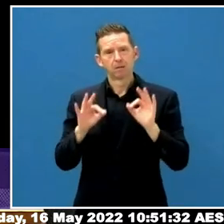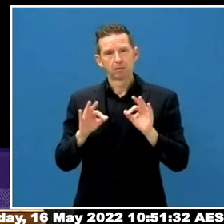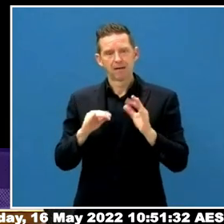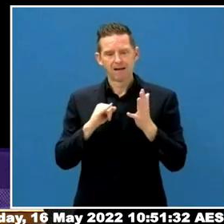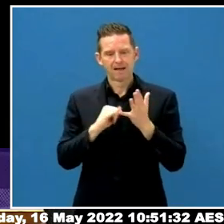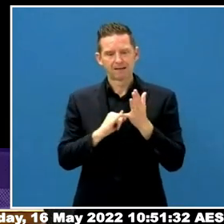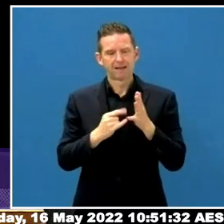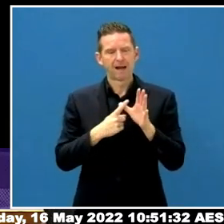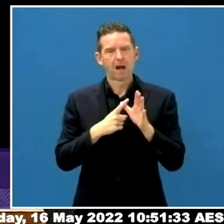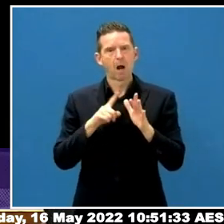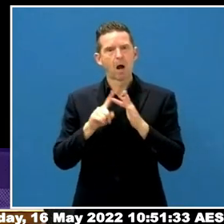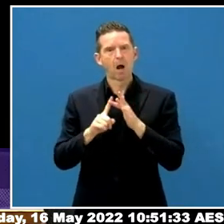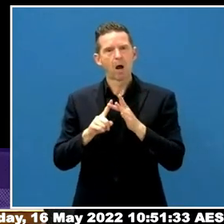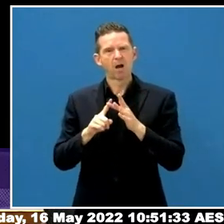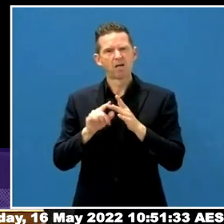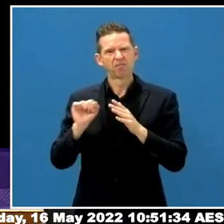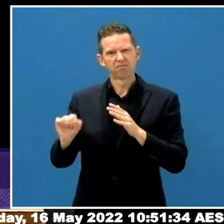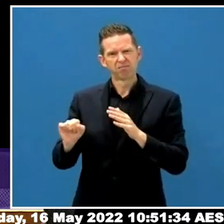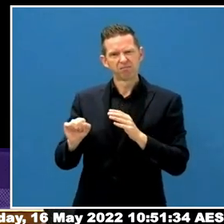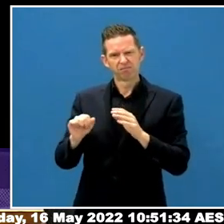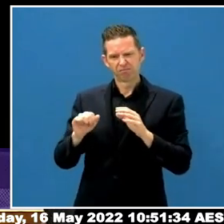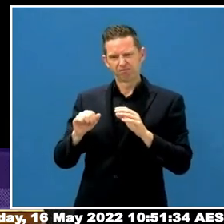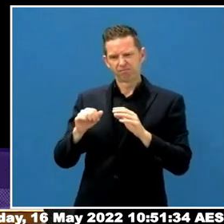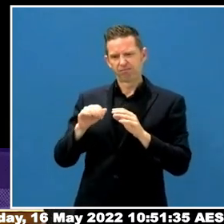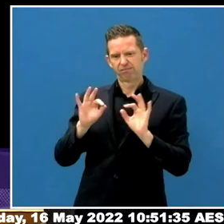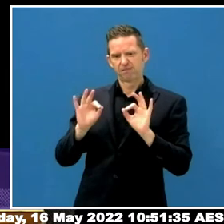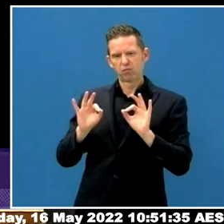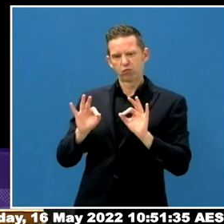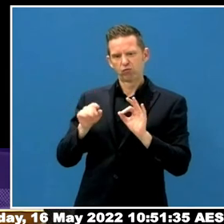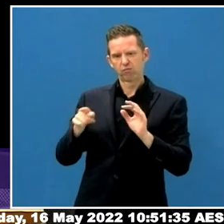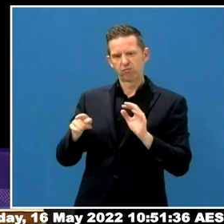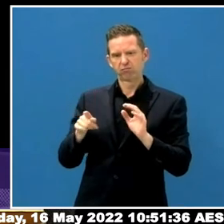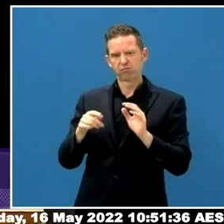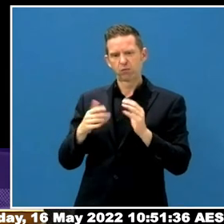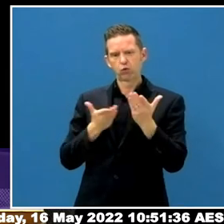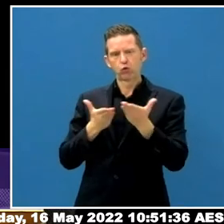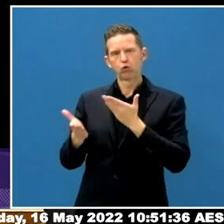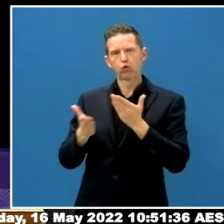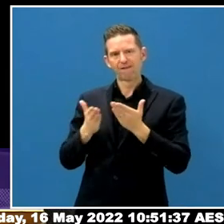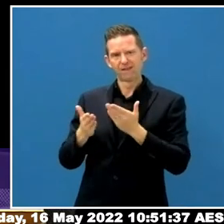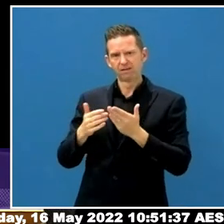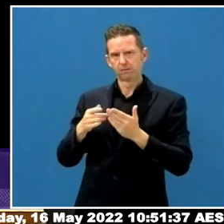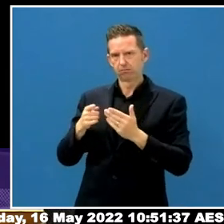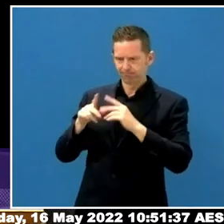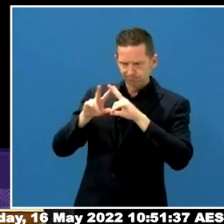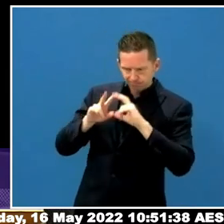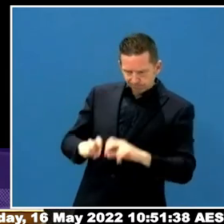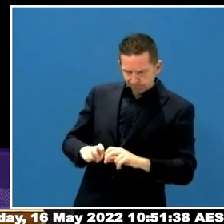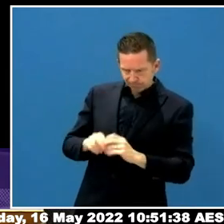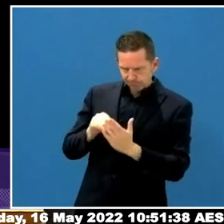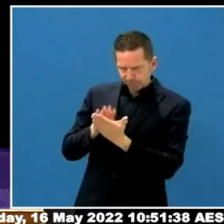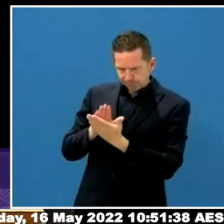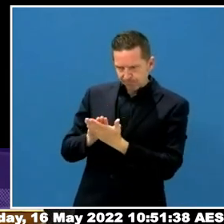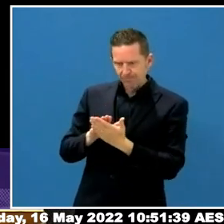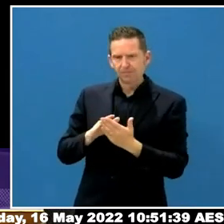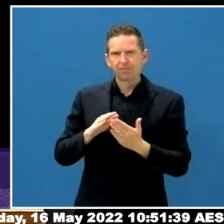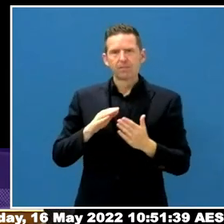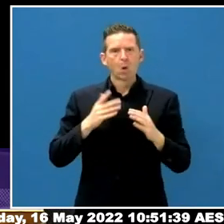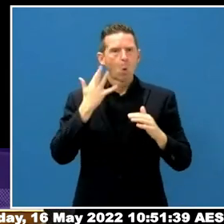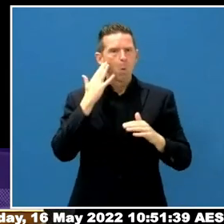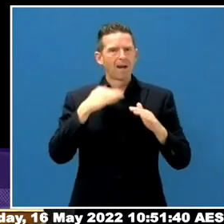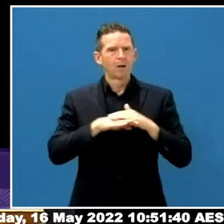Global Certification Services Pty Ltd between February and April 2020, and is